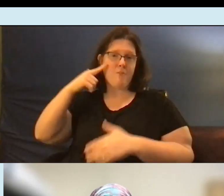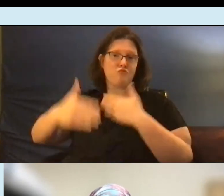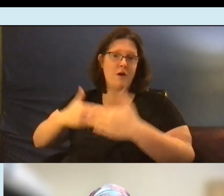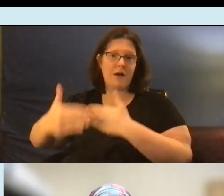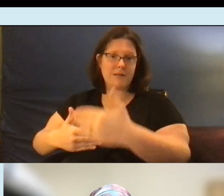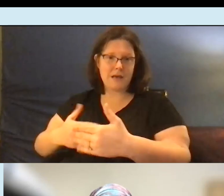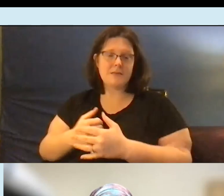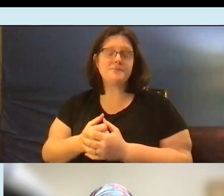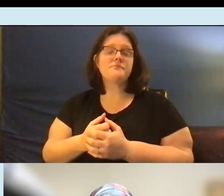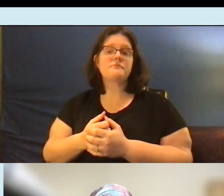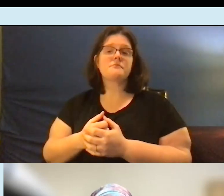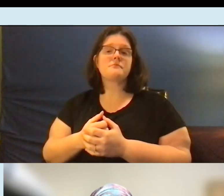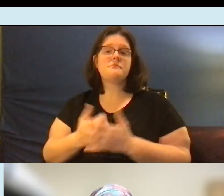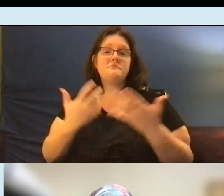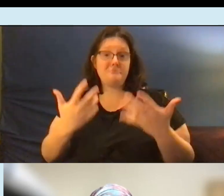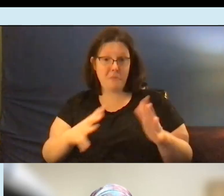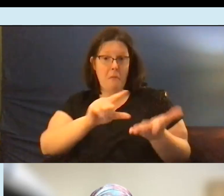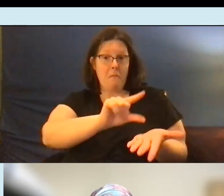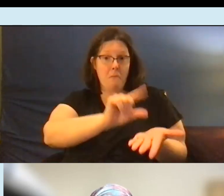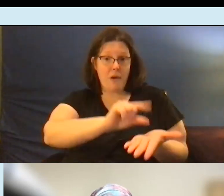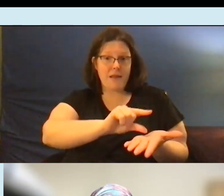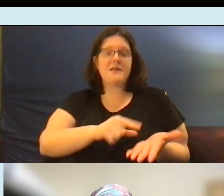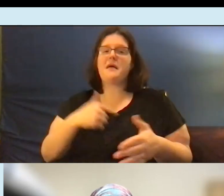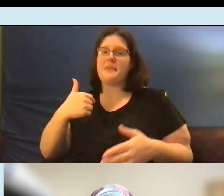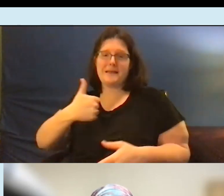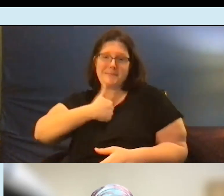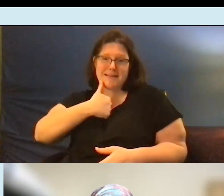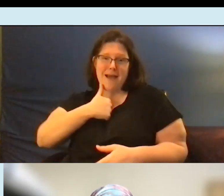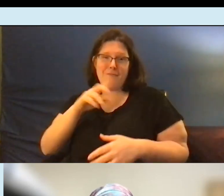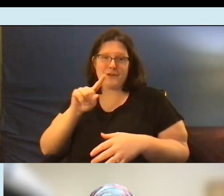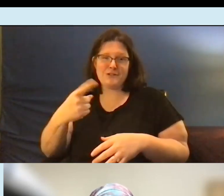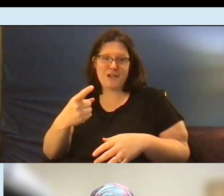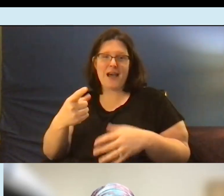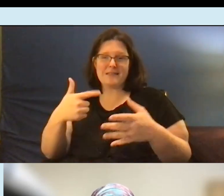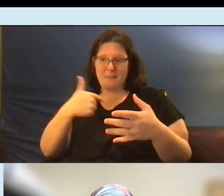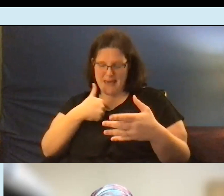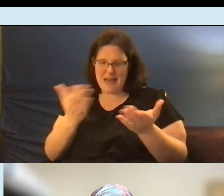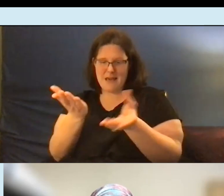and I think once I got it printed then the process was just me binding, it was me actually like book